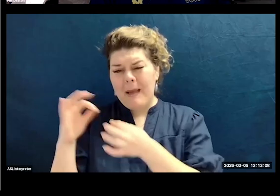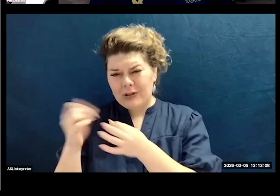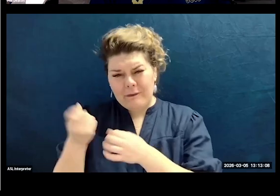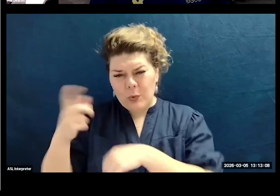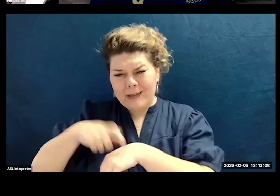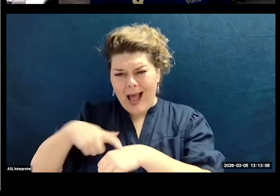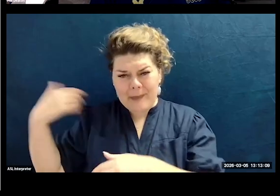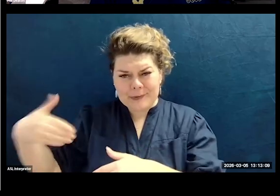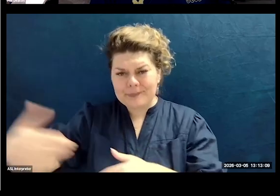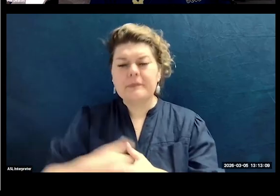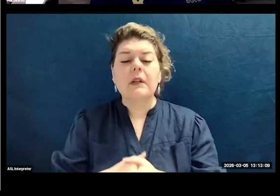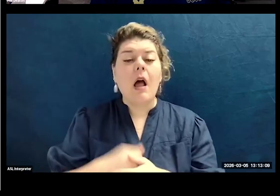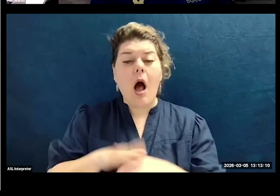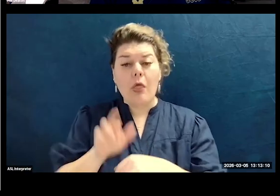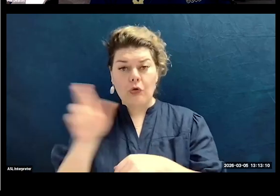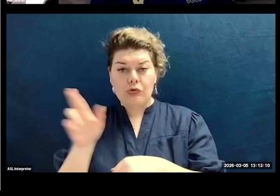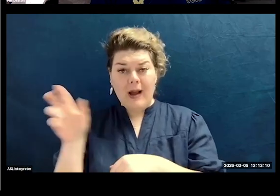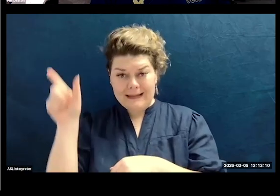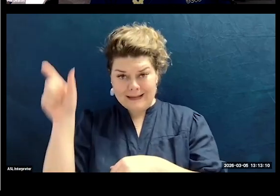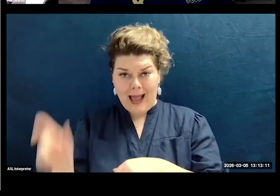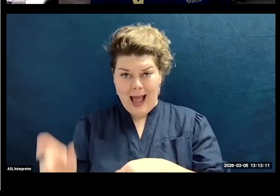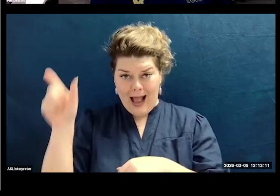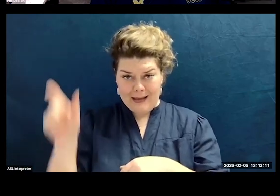on the right side of your Adobe Acrobat interface,